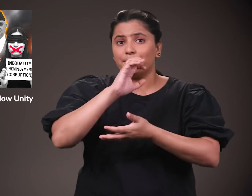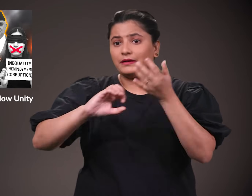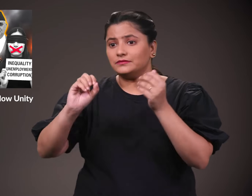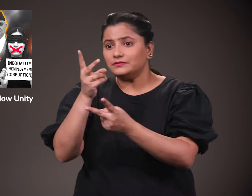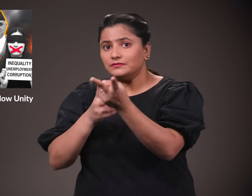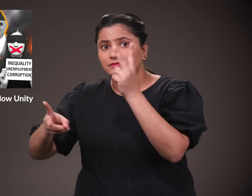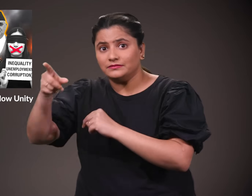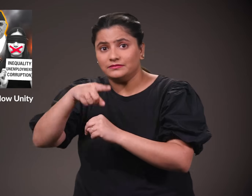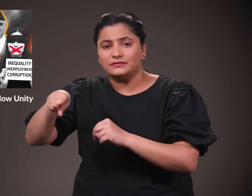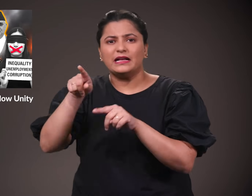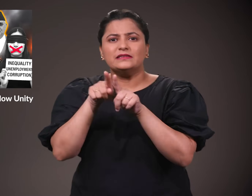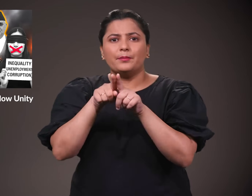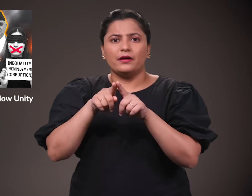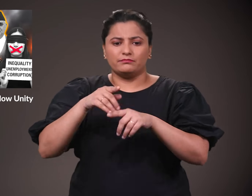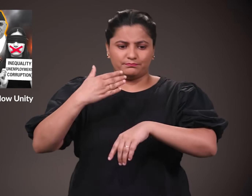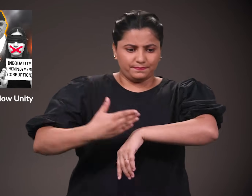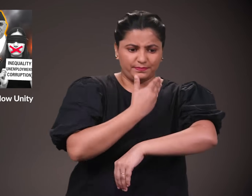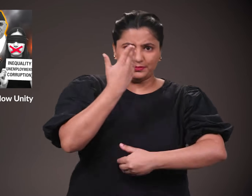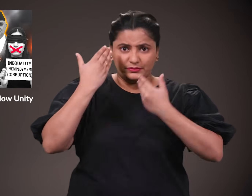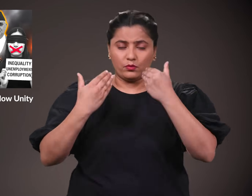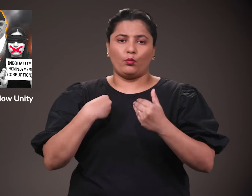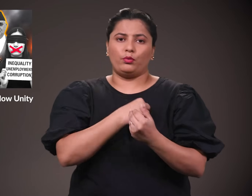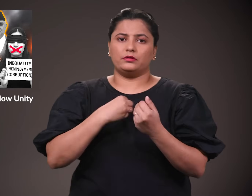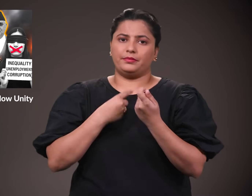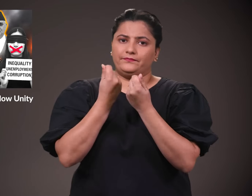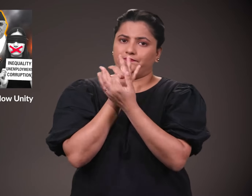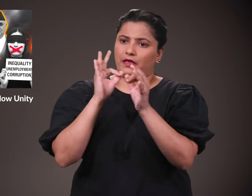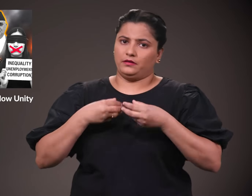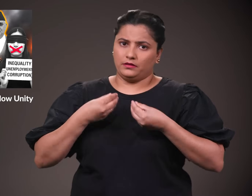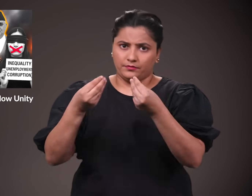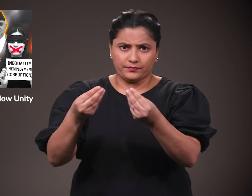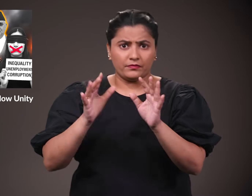Free medical care for injured protesters.